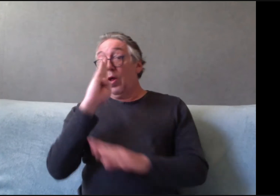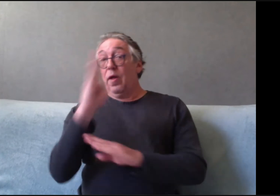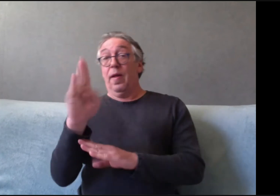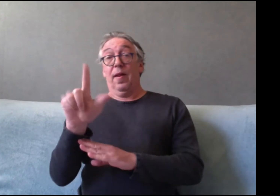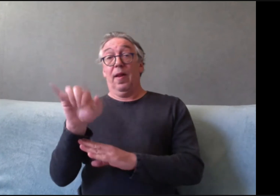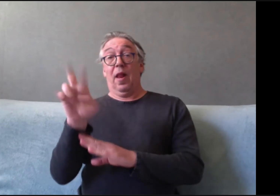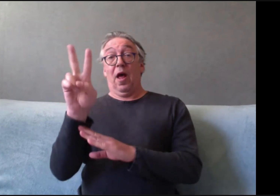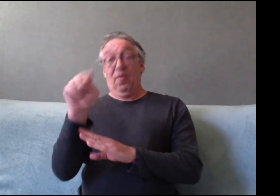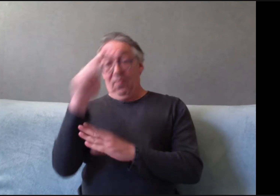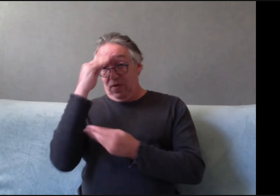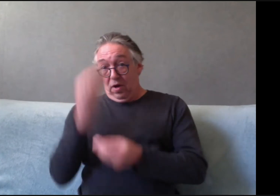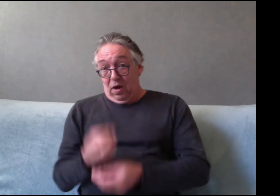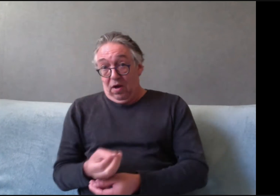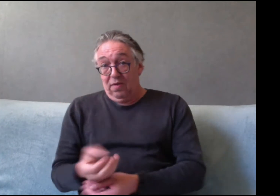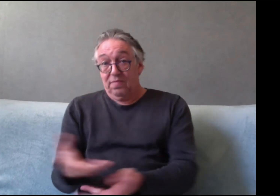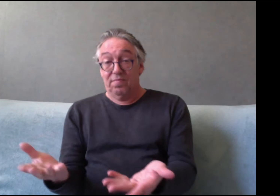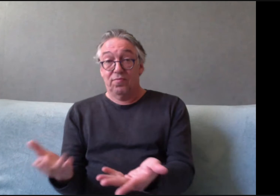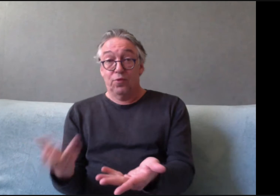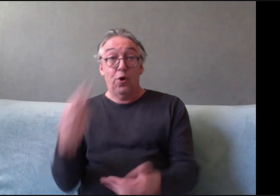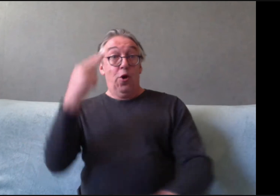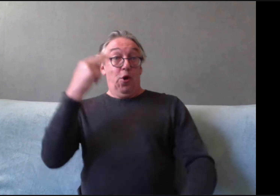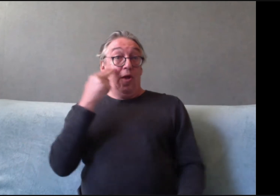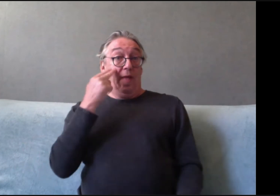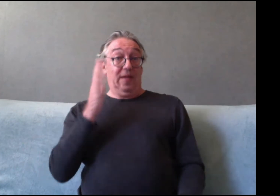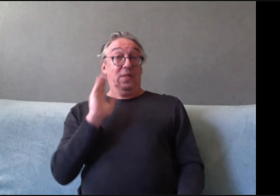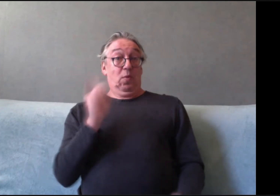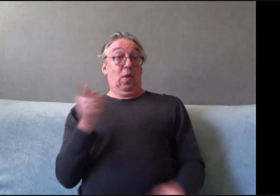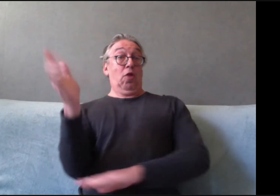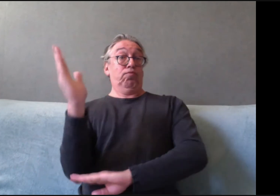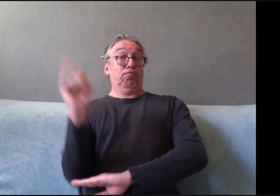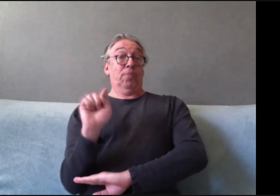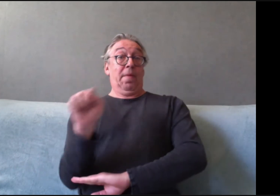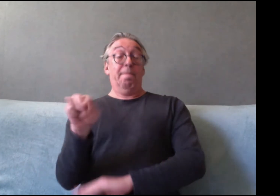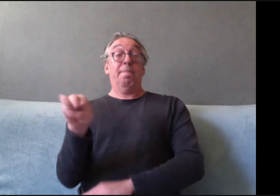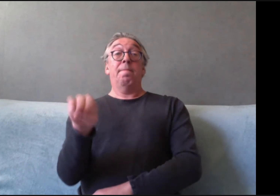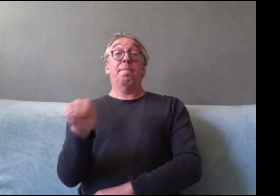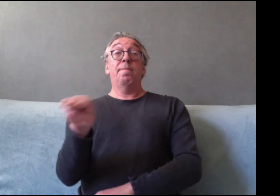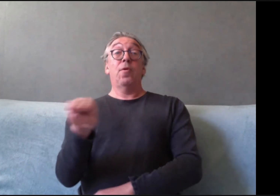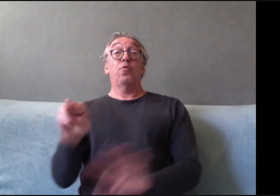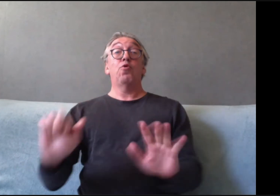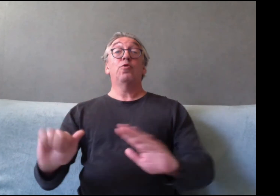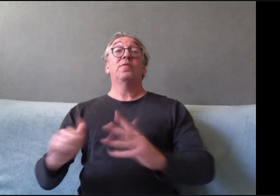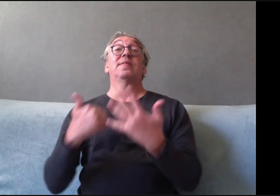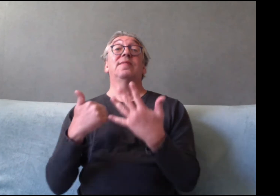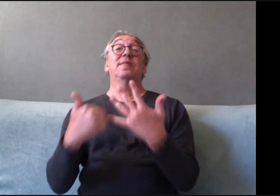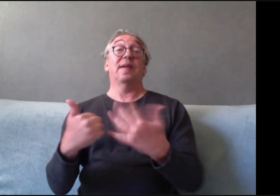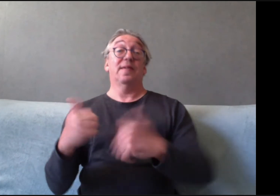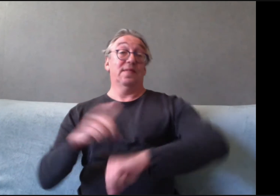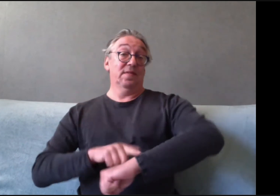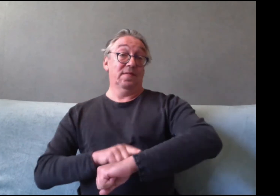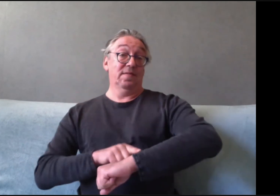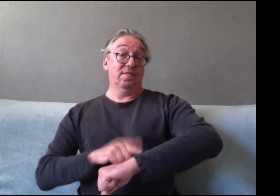I'll now pass the floor to Ana Pelaez, our vice-president who will talk about the situation in Spain.